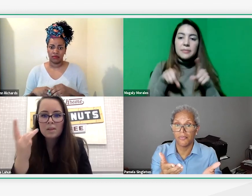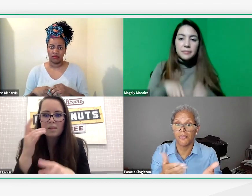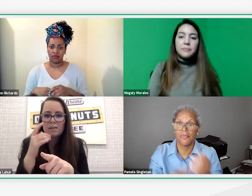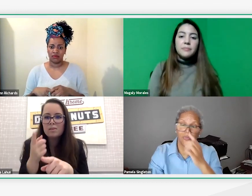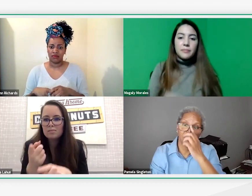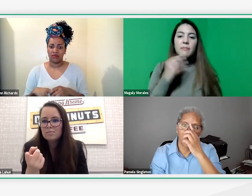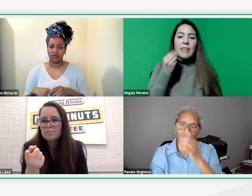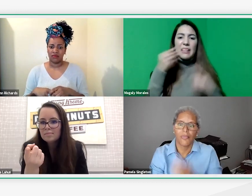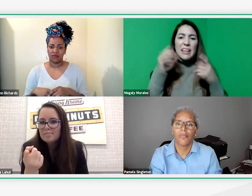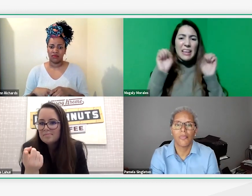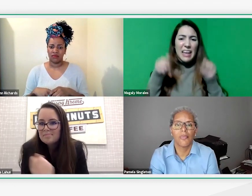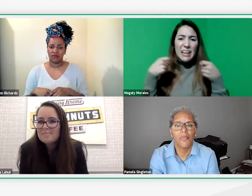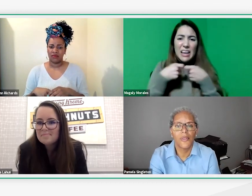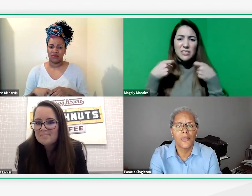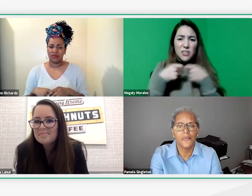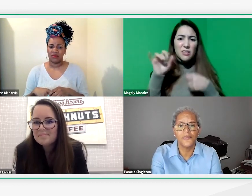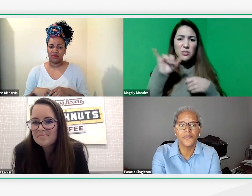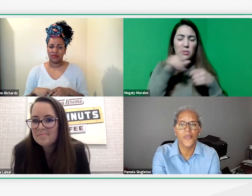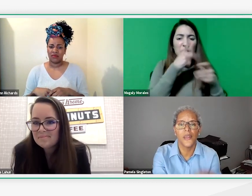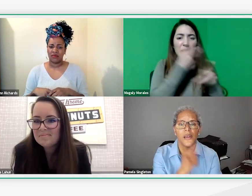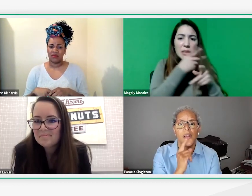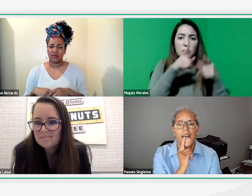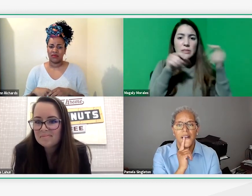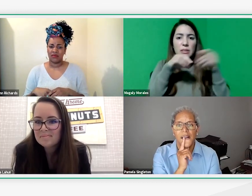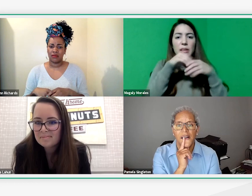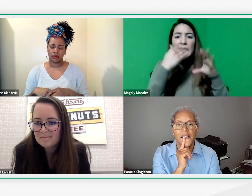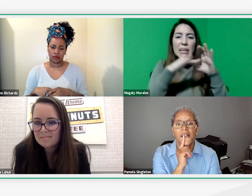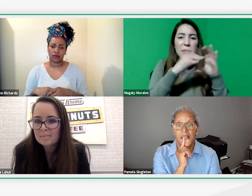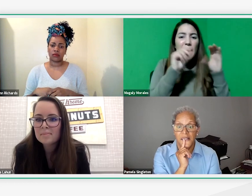other ladies, what do you think? >>MAGALY MORALES: I agree. You can